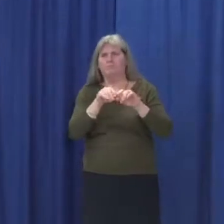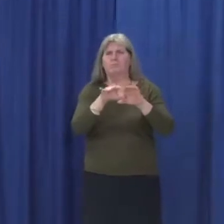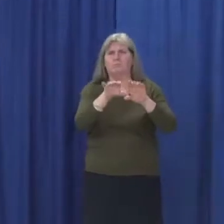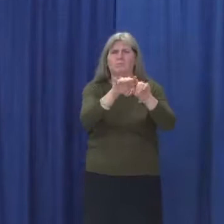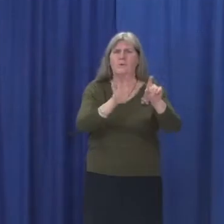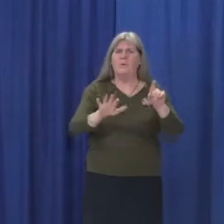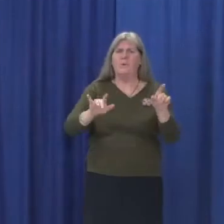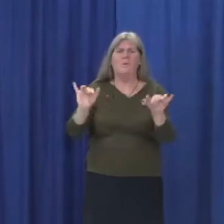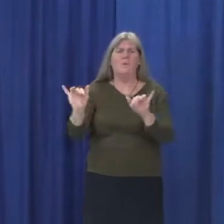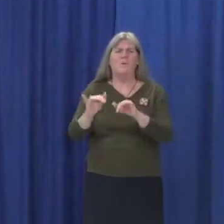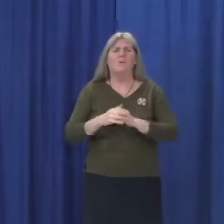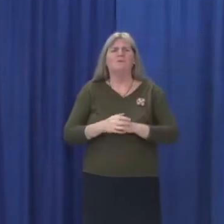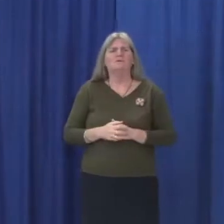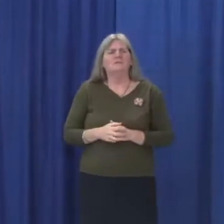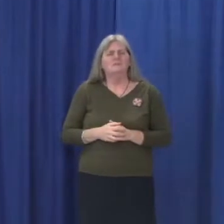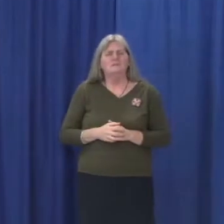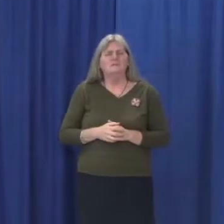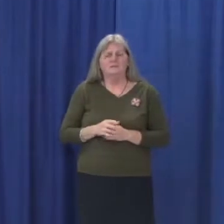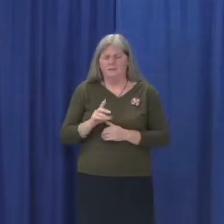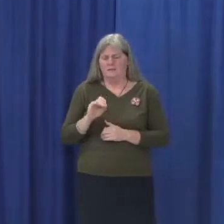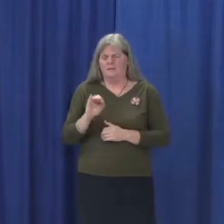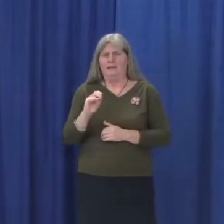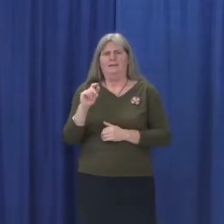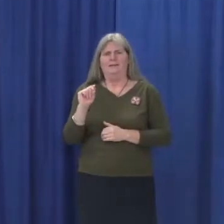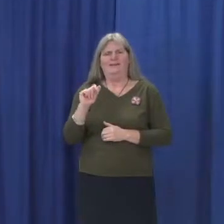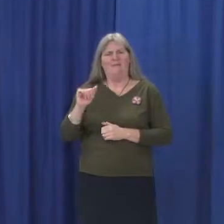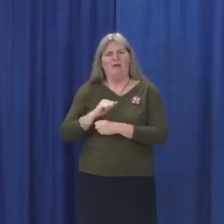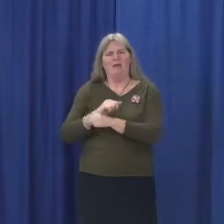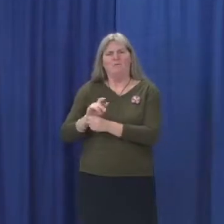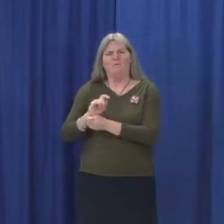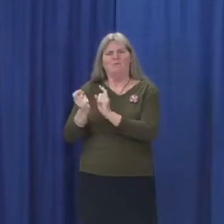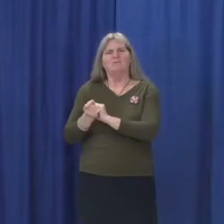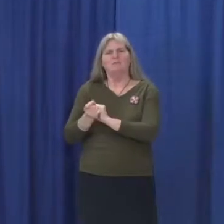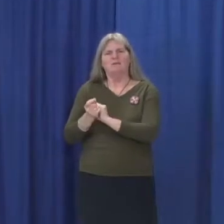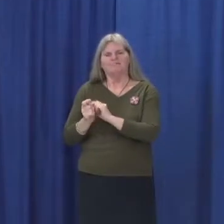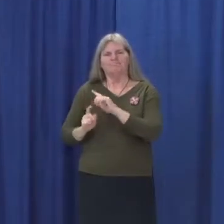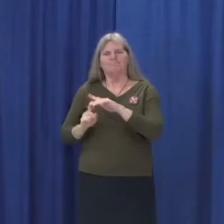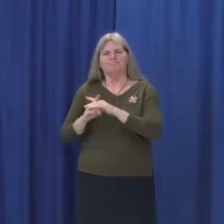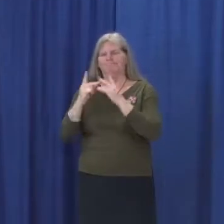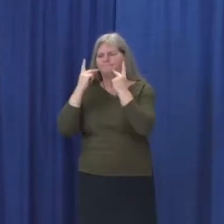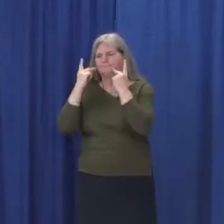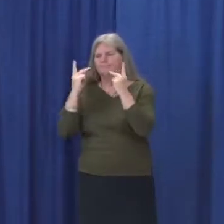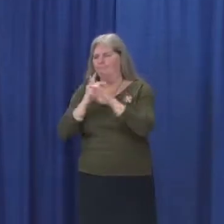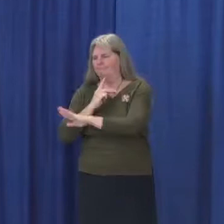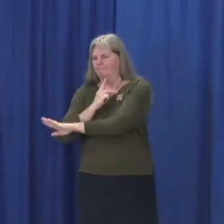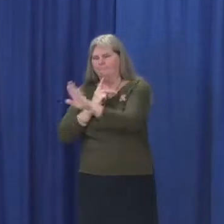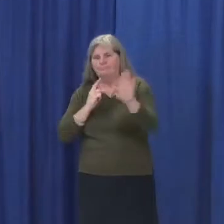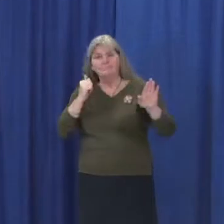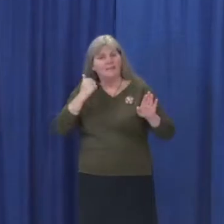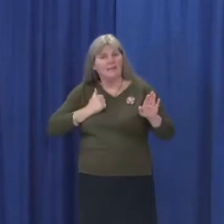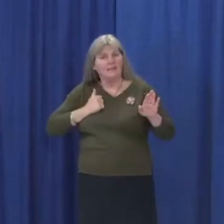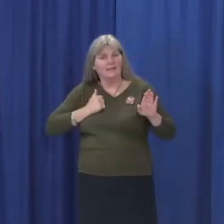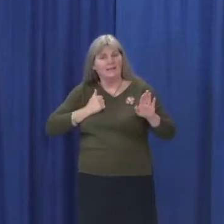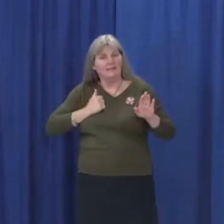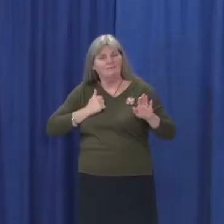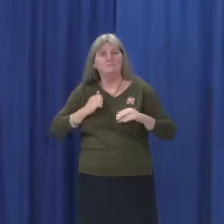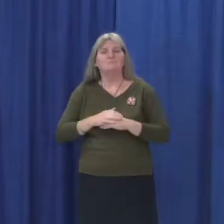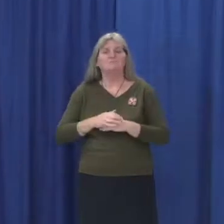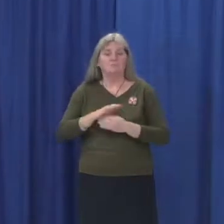COVID-19. Delta has become the dominant variants spreading throughout Canada.